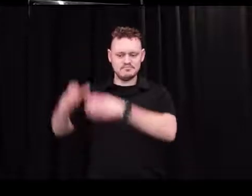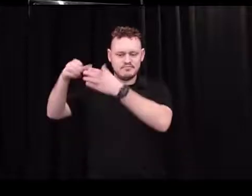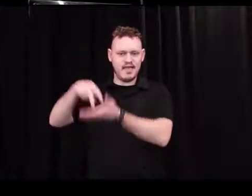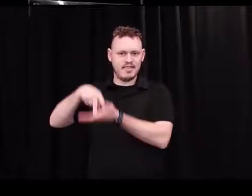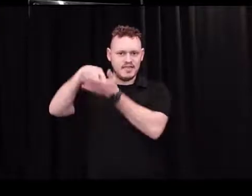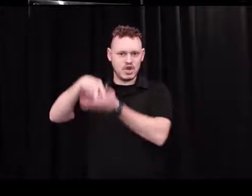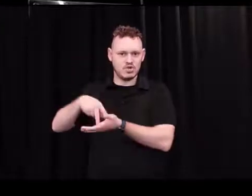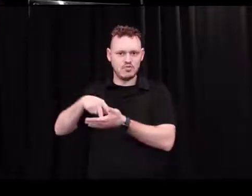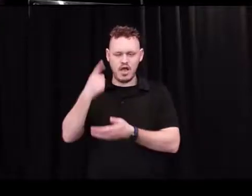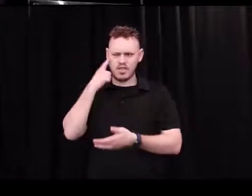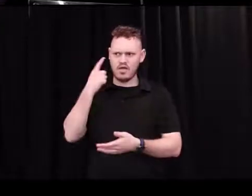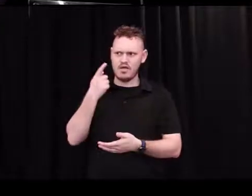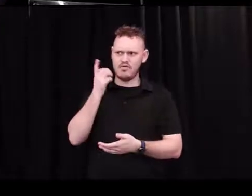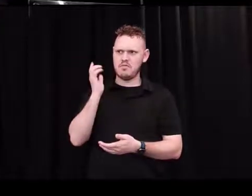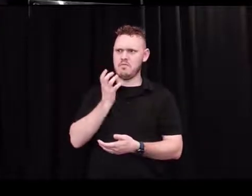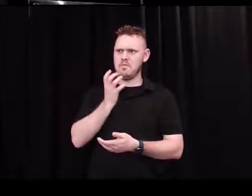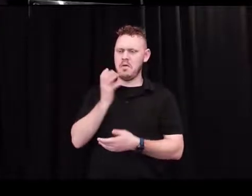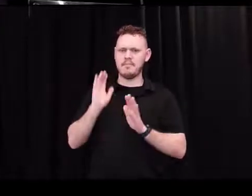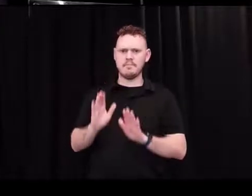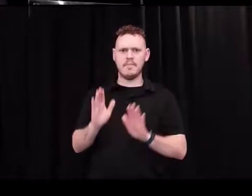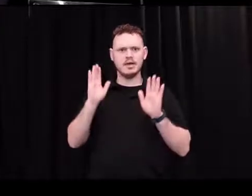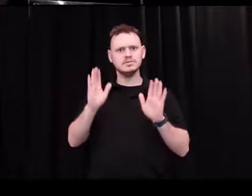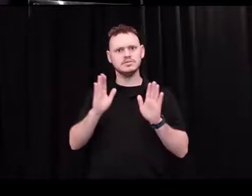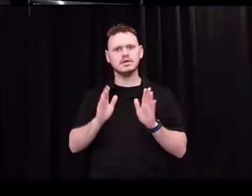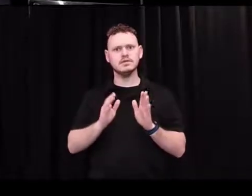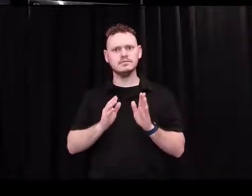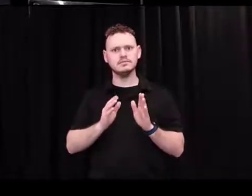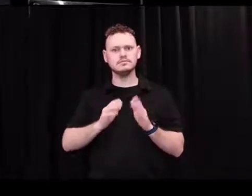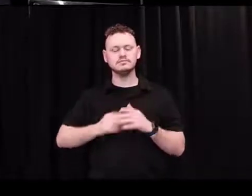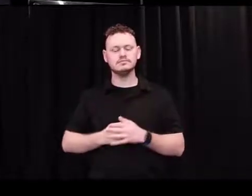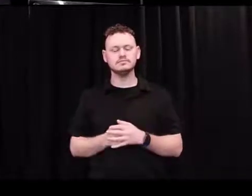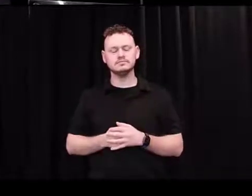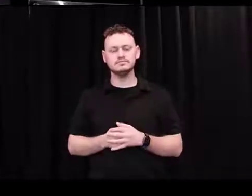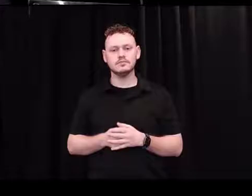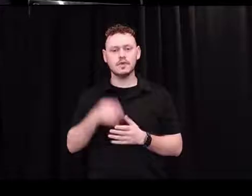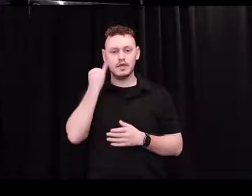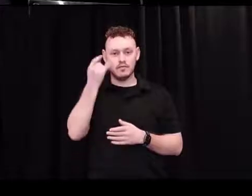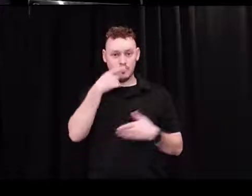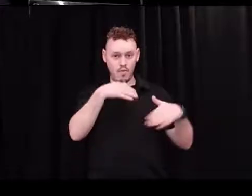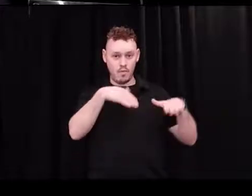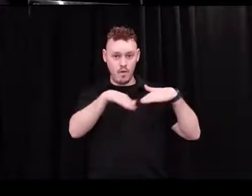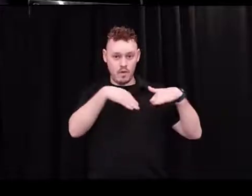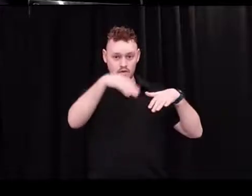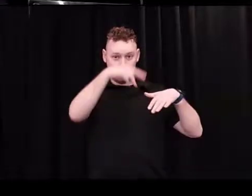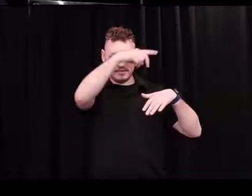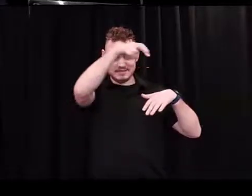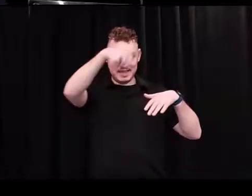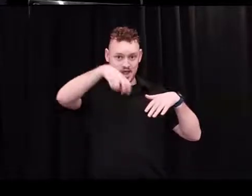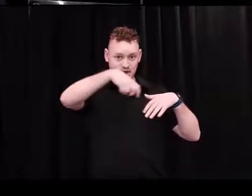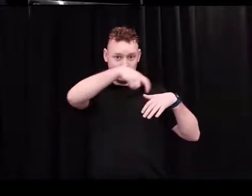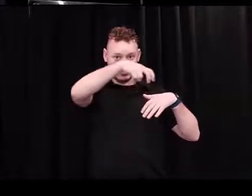really really amazing is that when you, if you are walking down the stairs, have a friend or